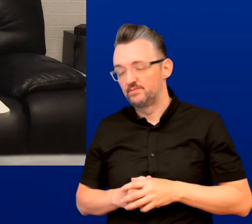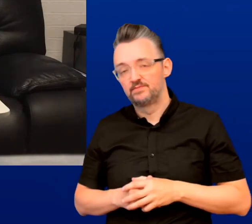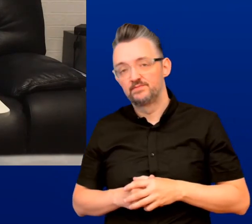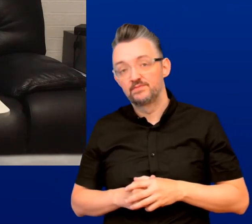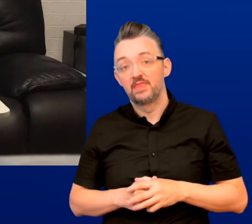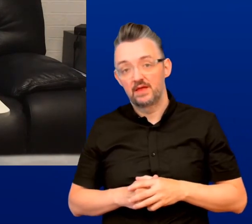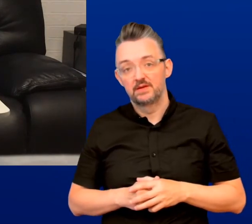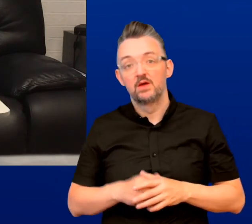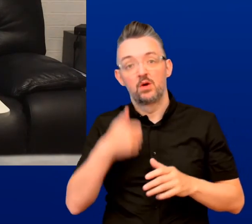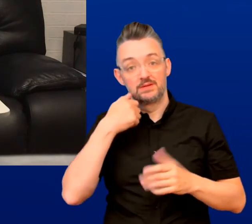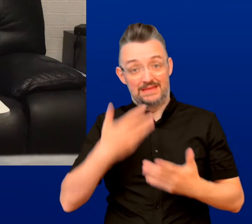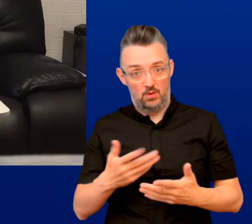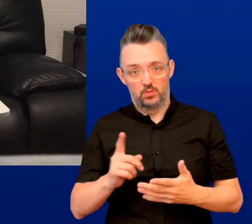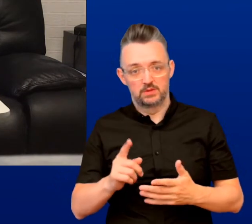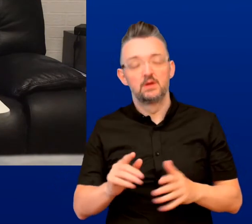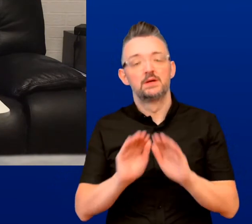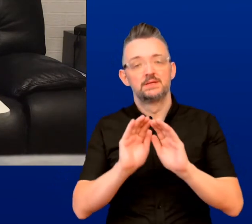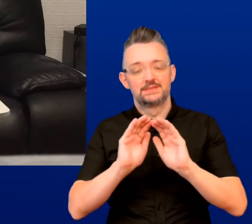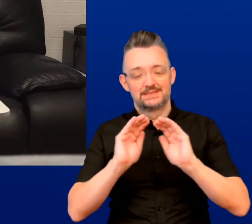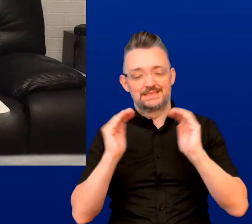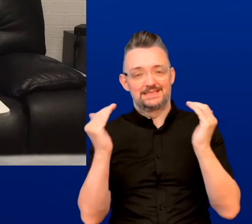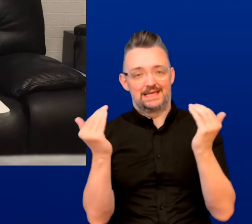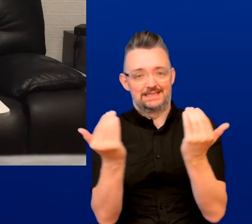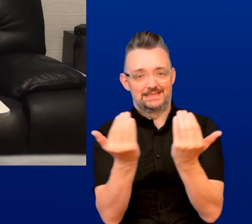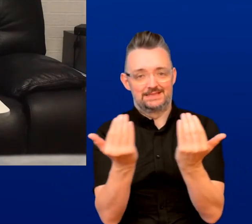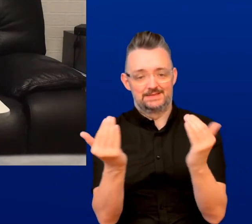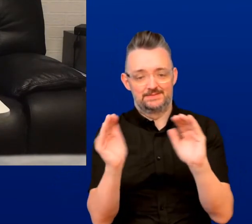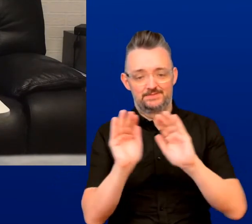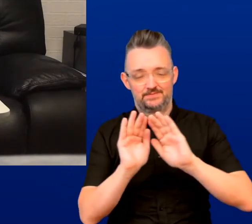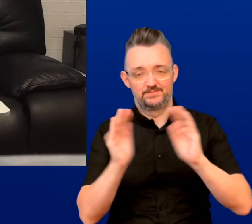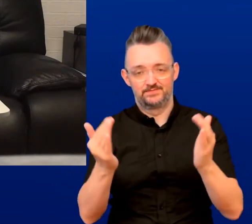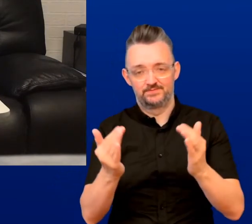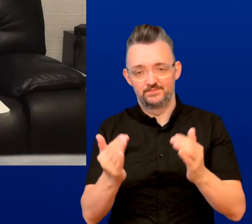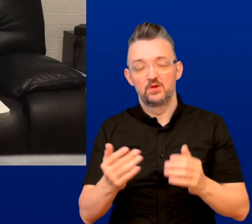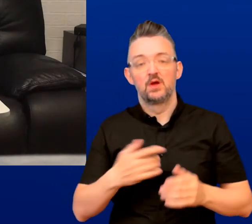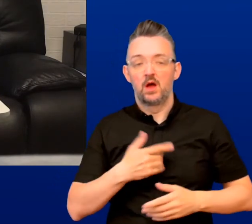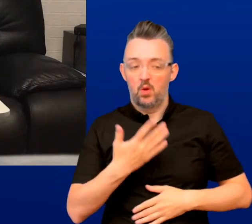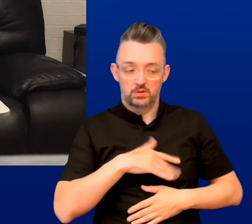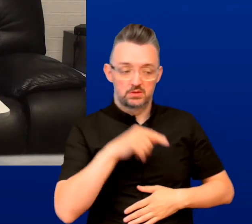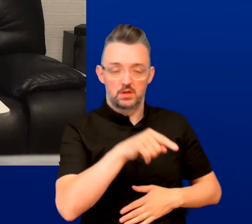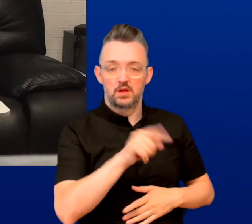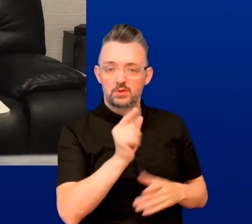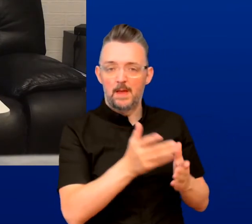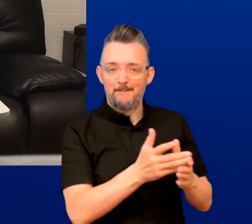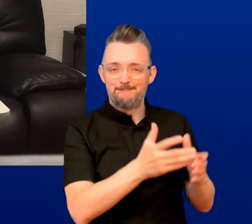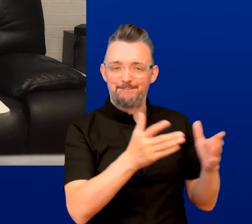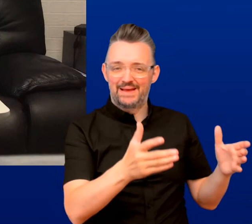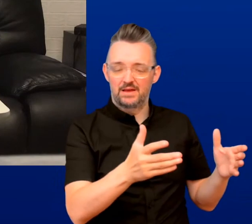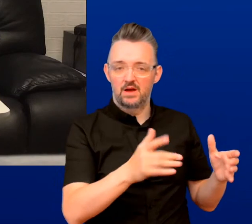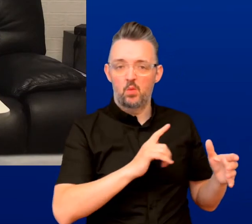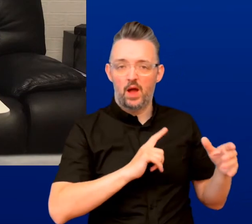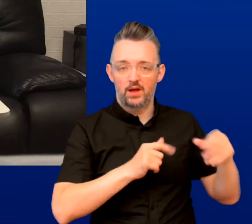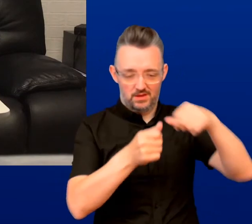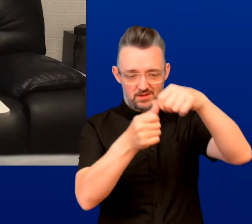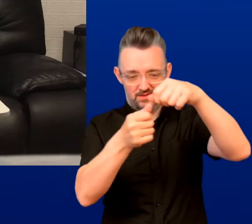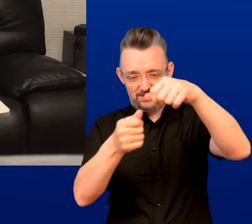Now, we're going to do the sides and for that I'm going to take the bigger strips of paper because they'll cover